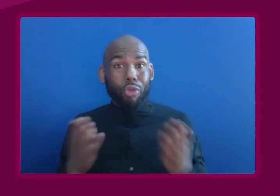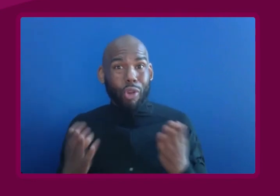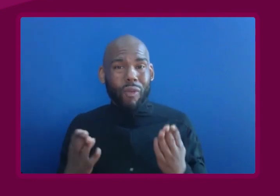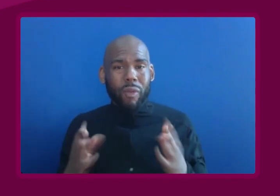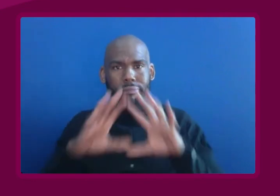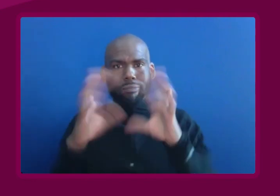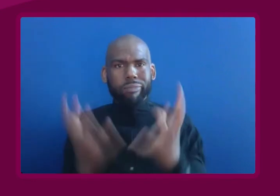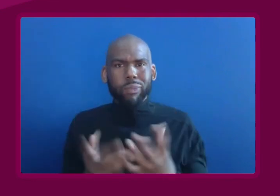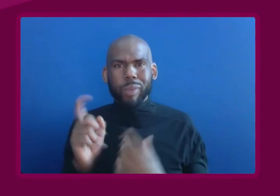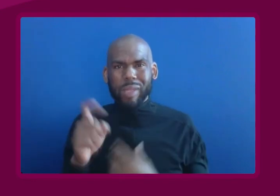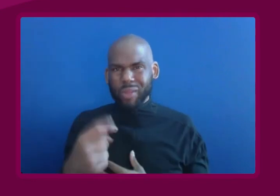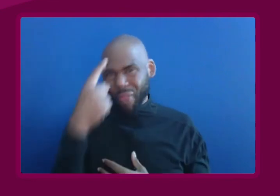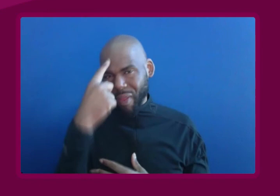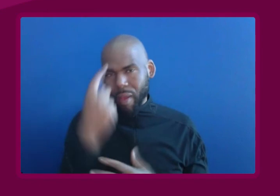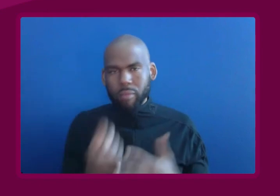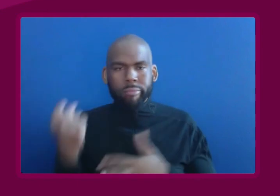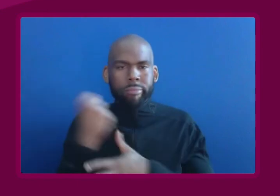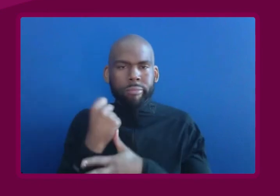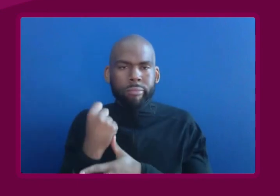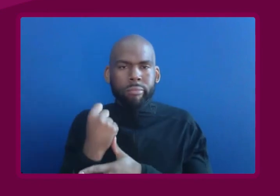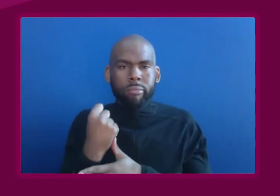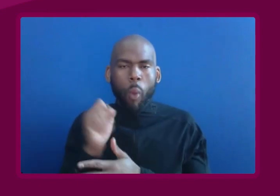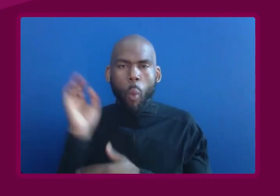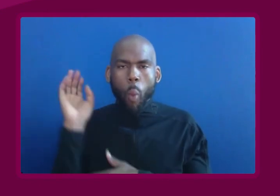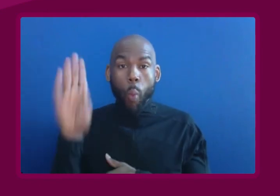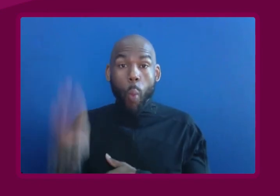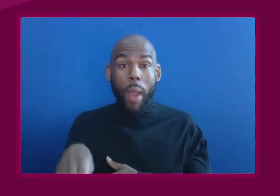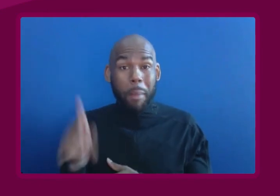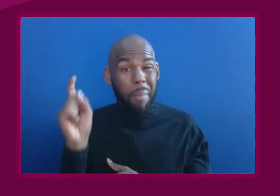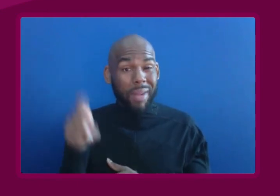to be thinking about, and it has to be top of mind all the way through.